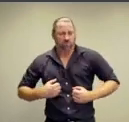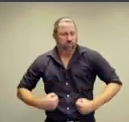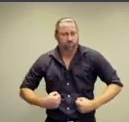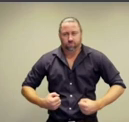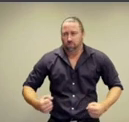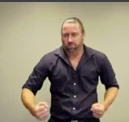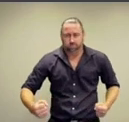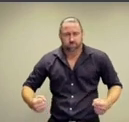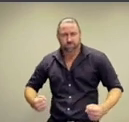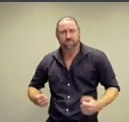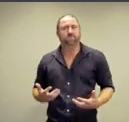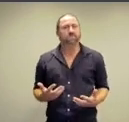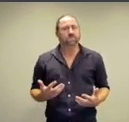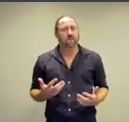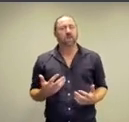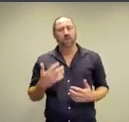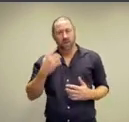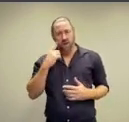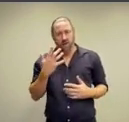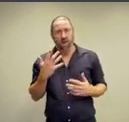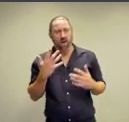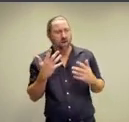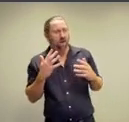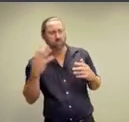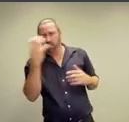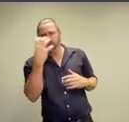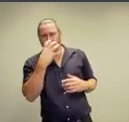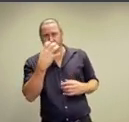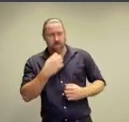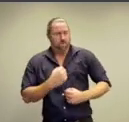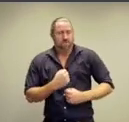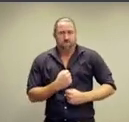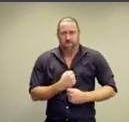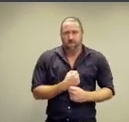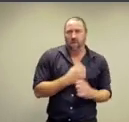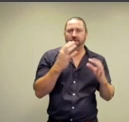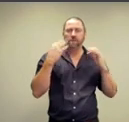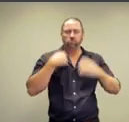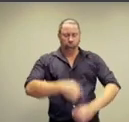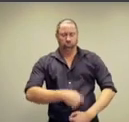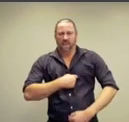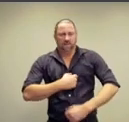And it certainly strips some of the very hard masculine edge that we see in